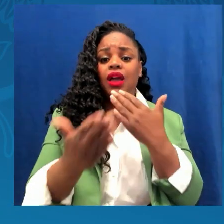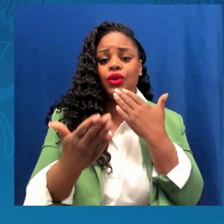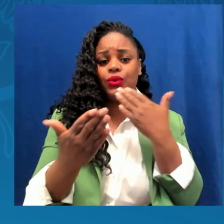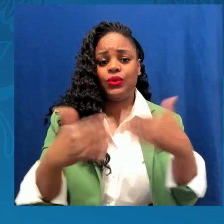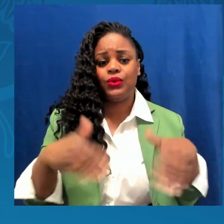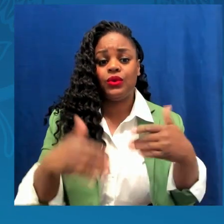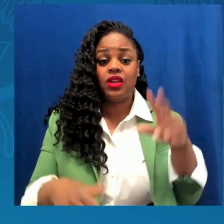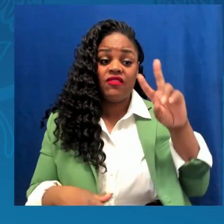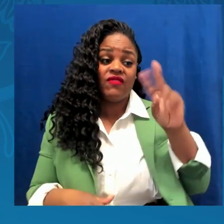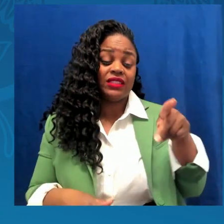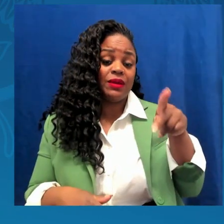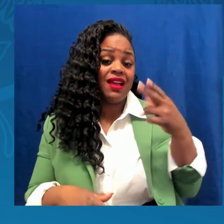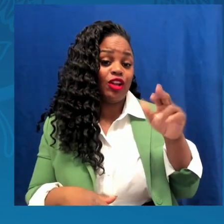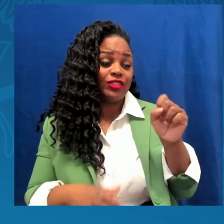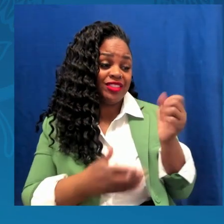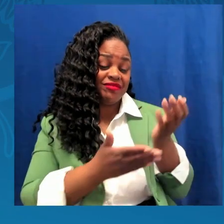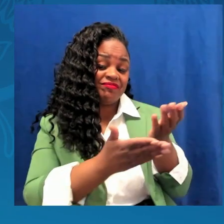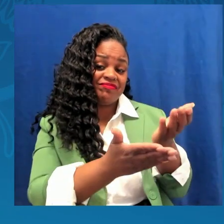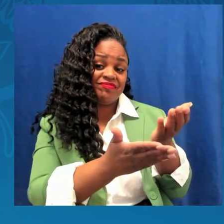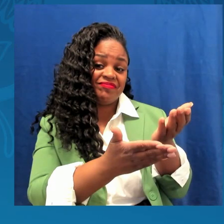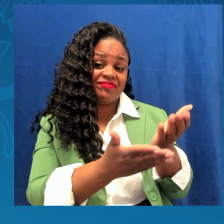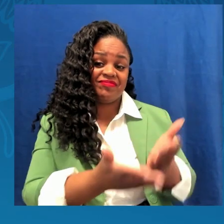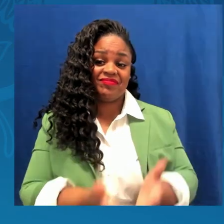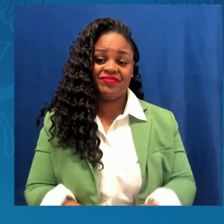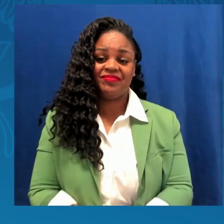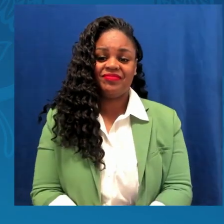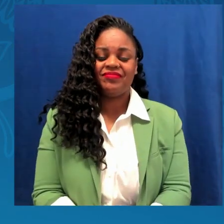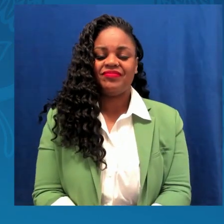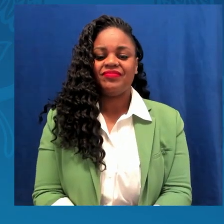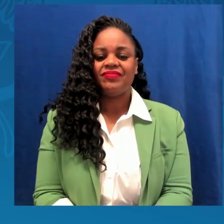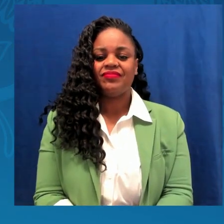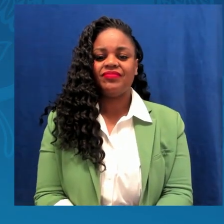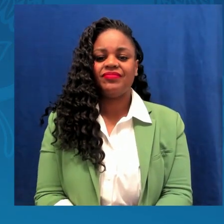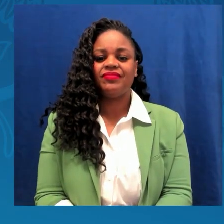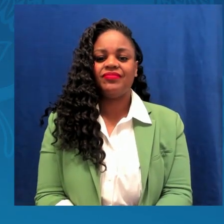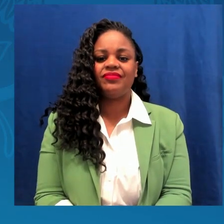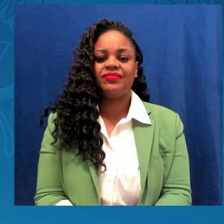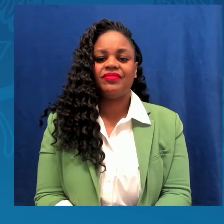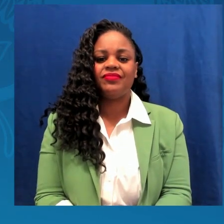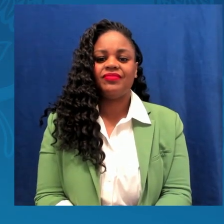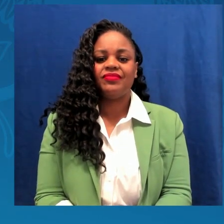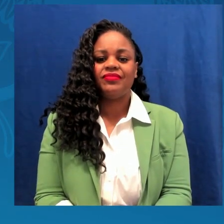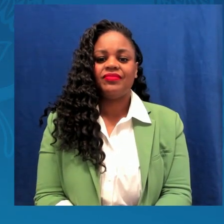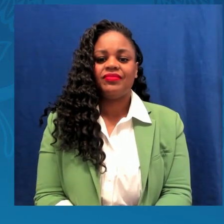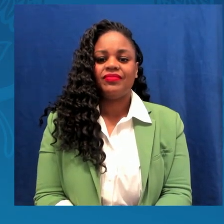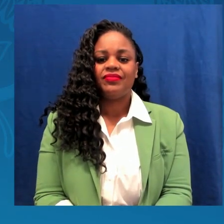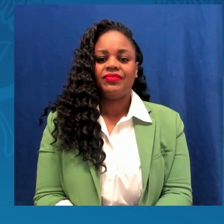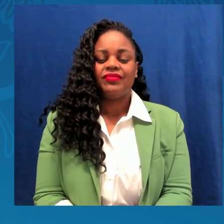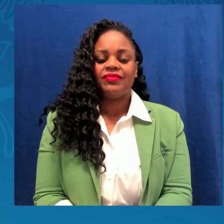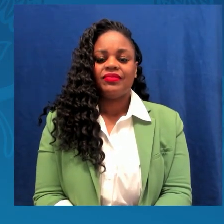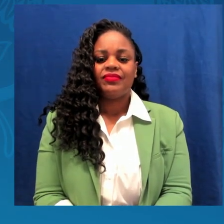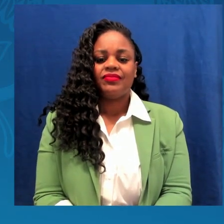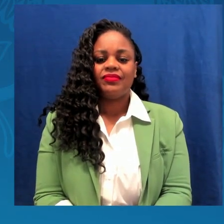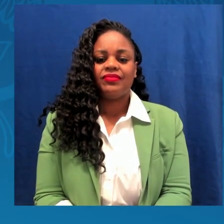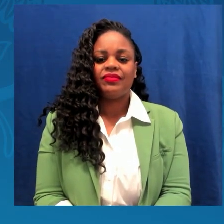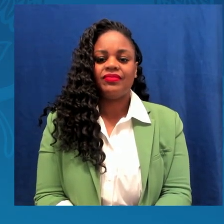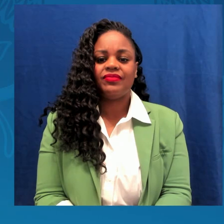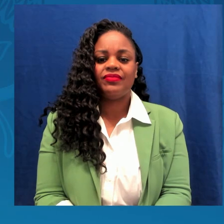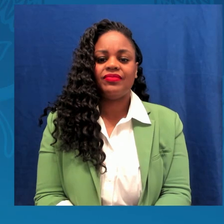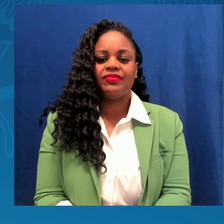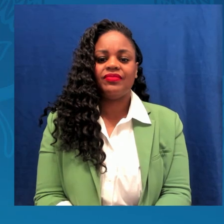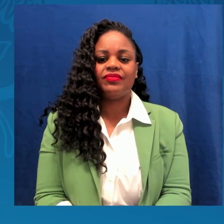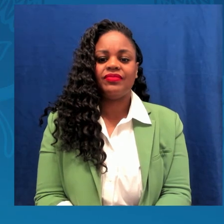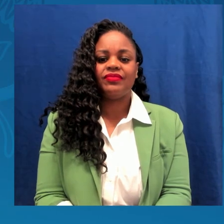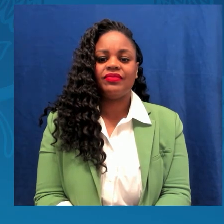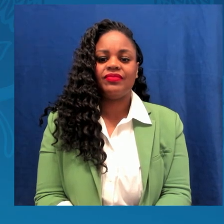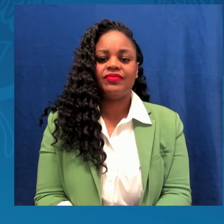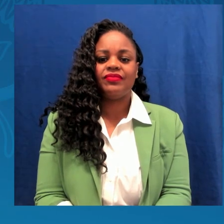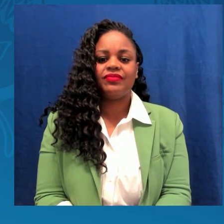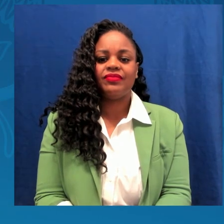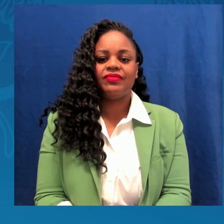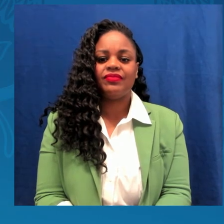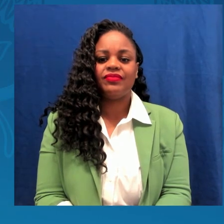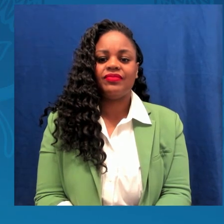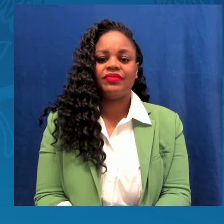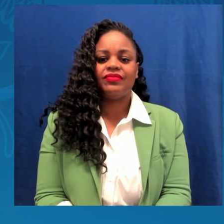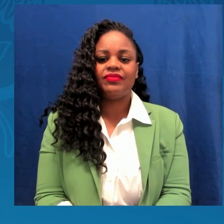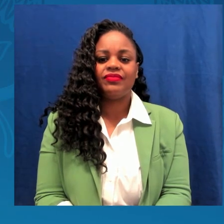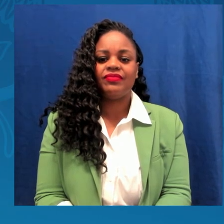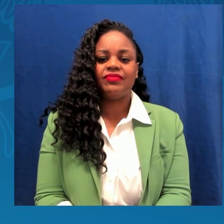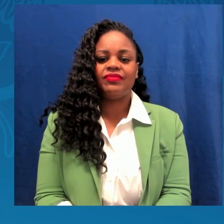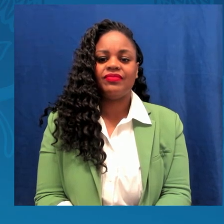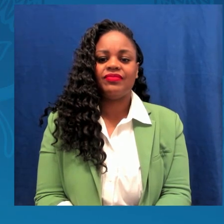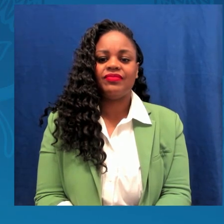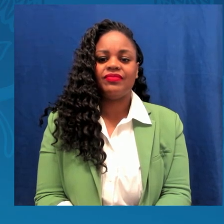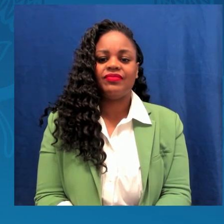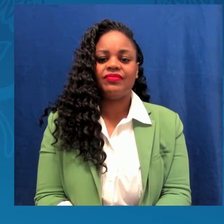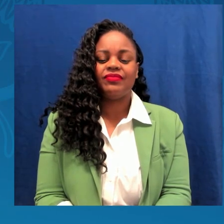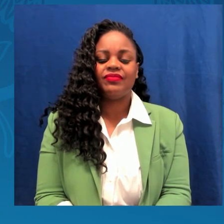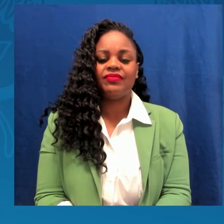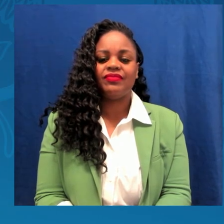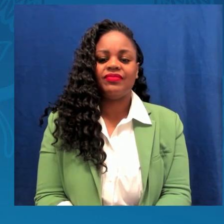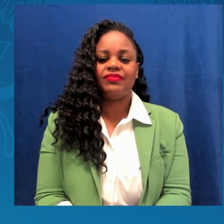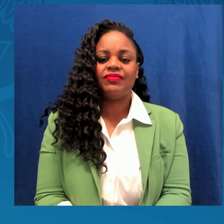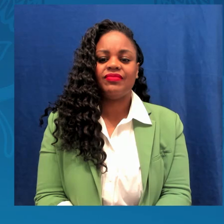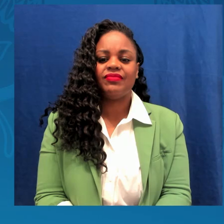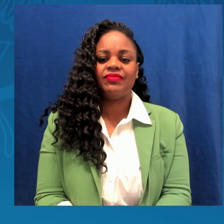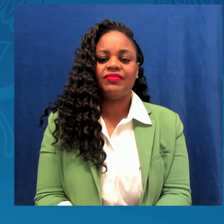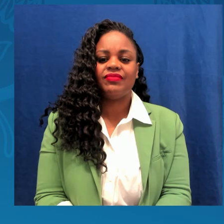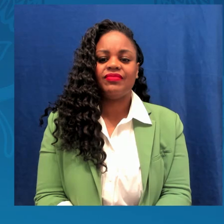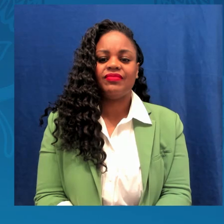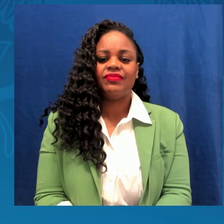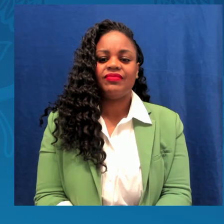The Vice President: Hi, everybody.